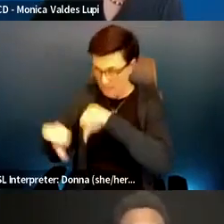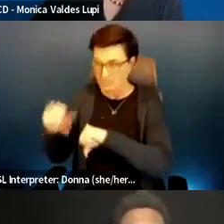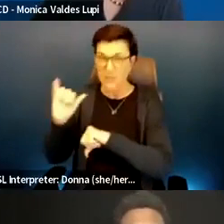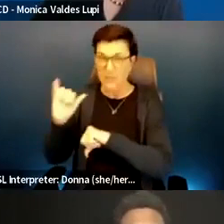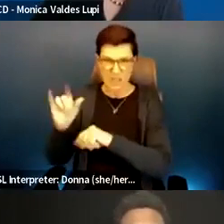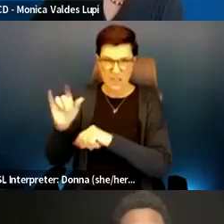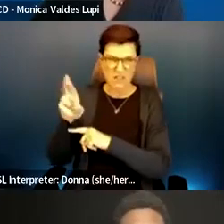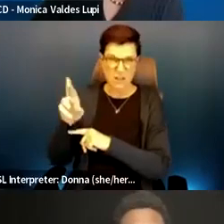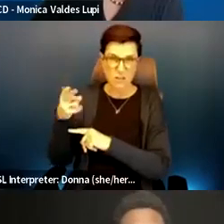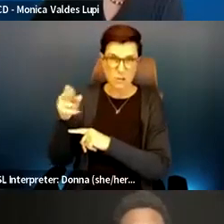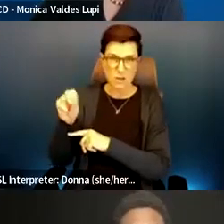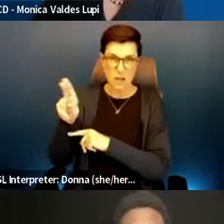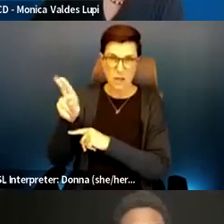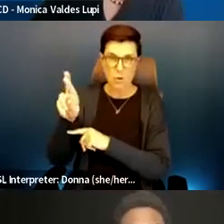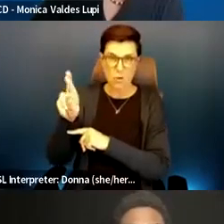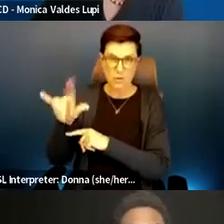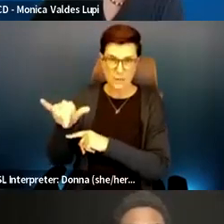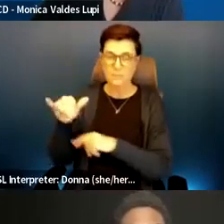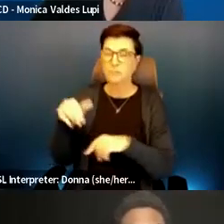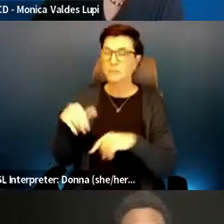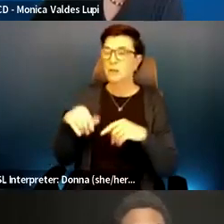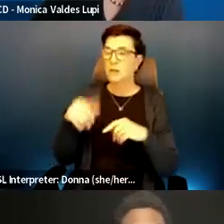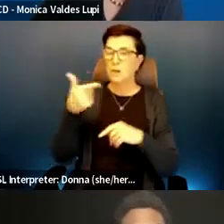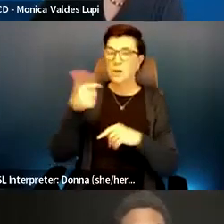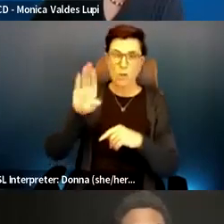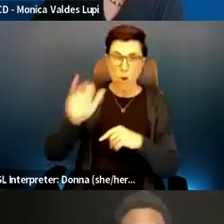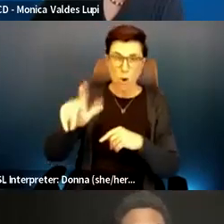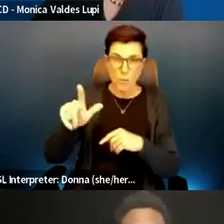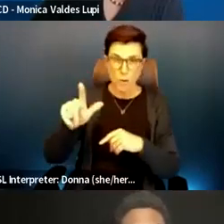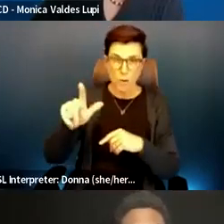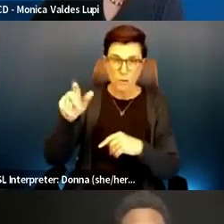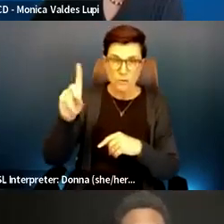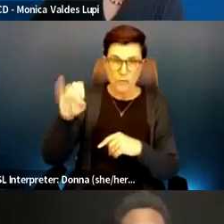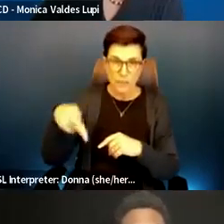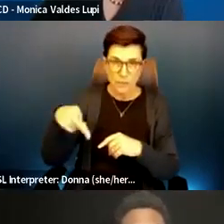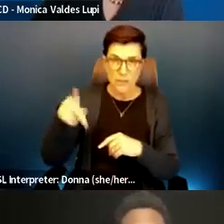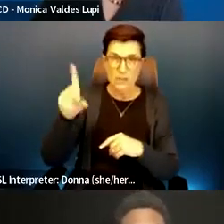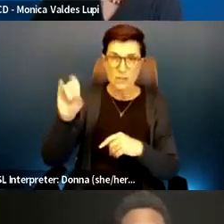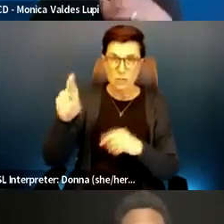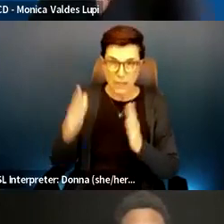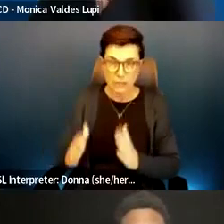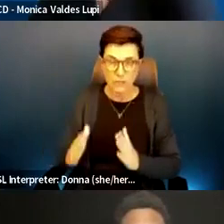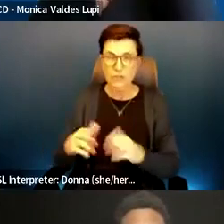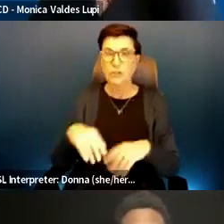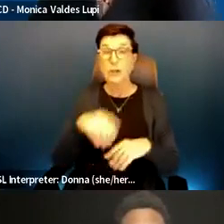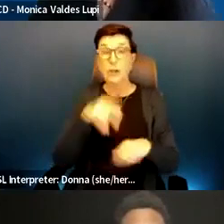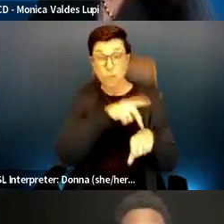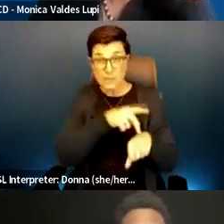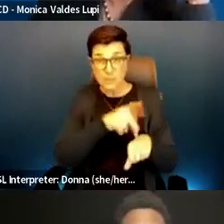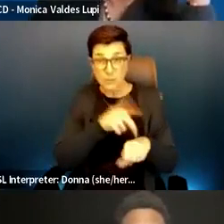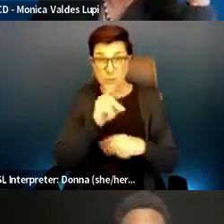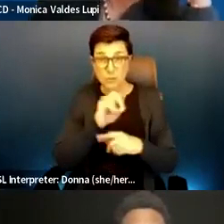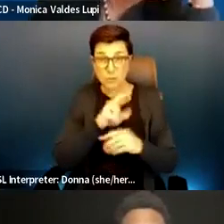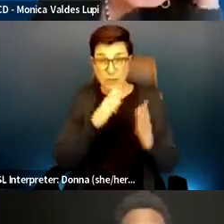We have a Global Deputy Director. We have a Principal Deputy Director. So we're bolstering that team. A Policy, Comms, and Ledge Deputy Director.